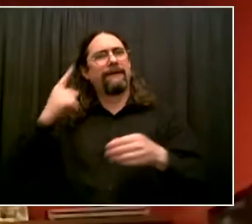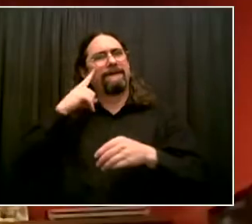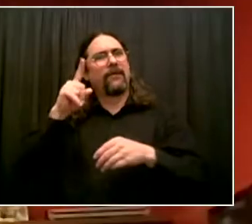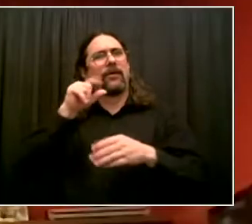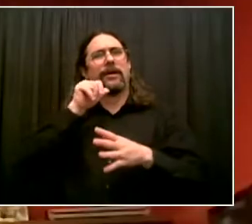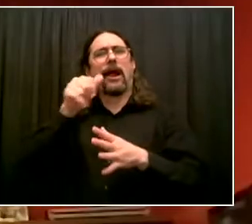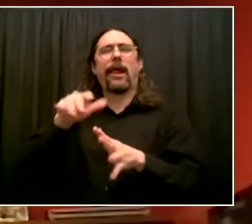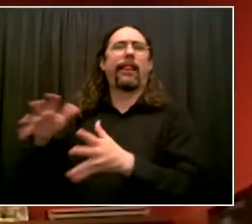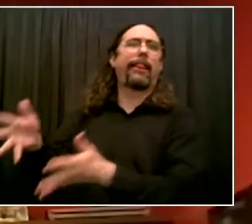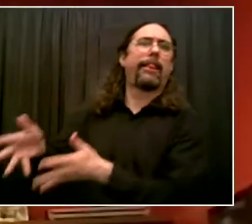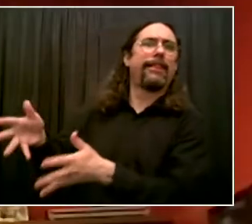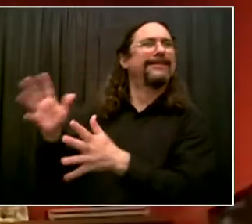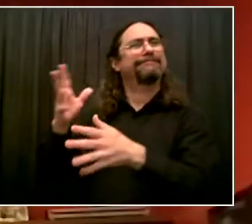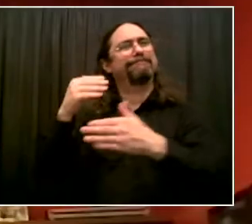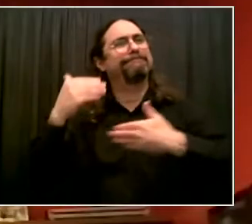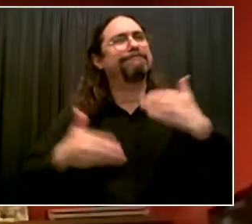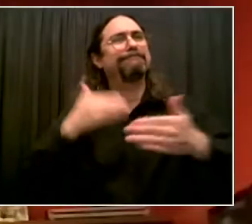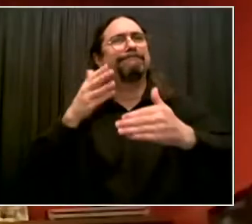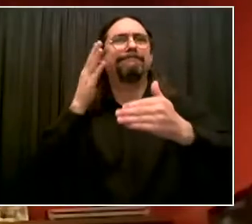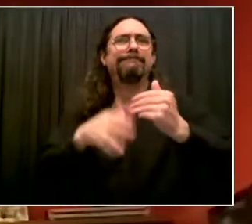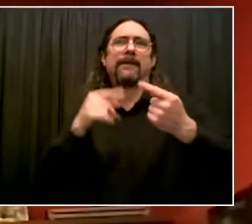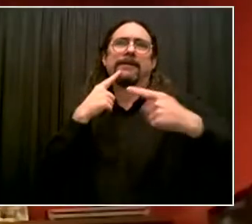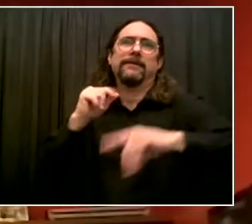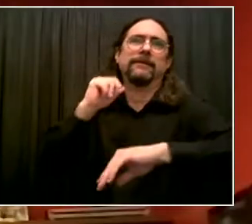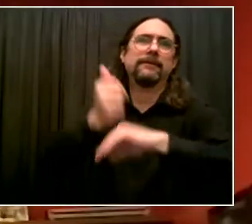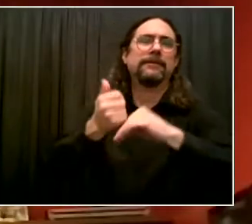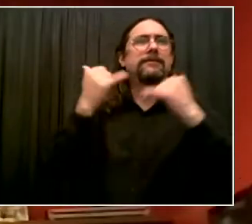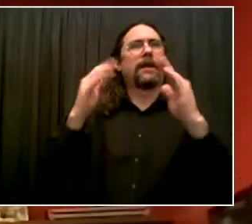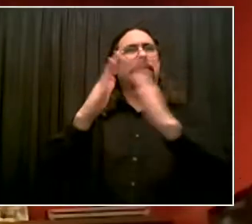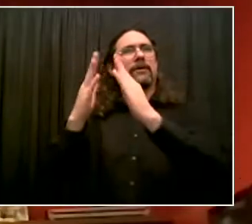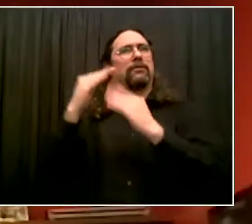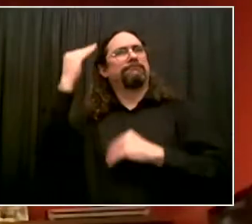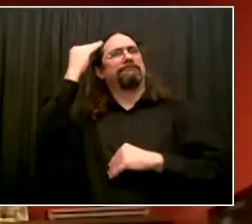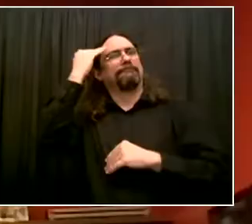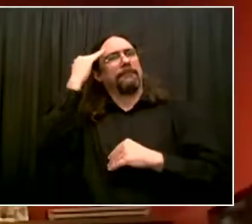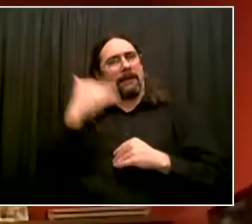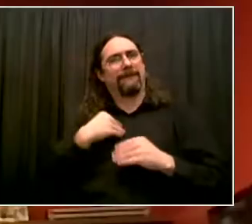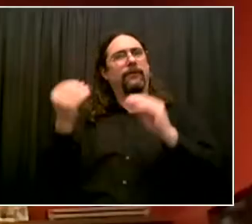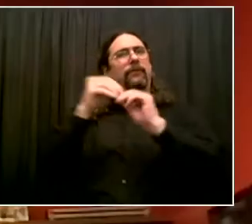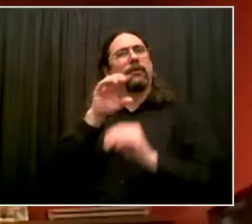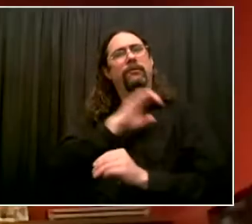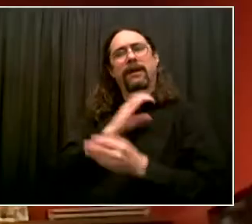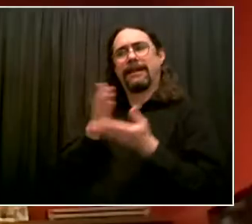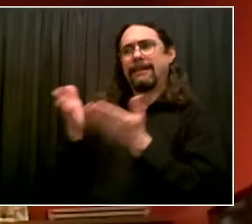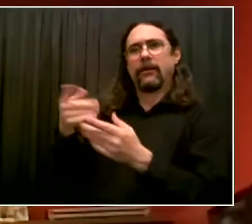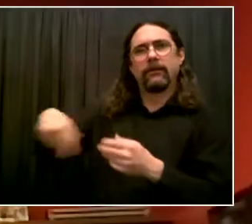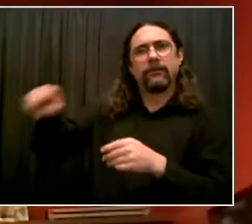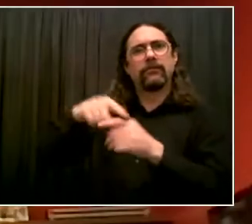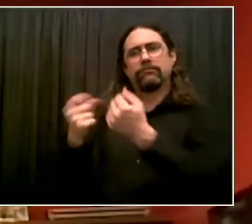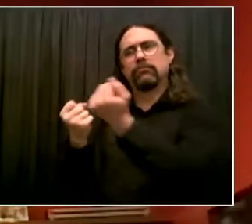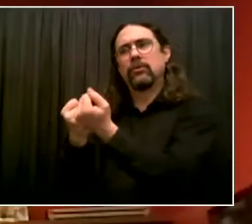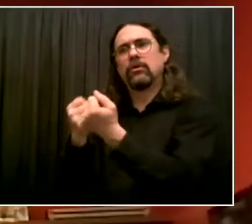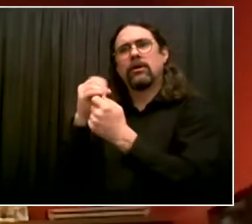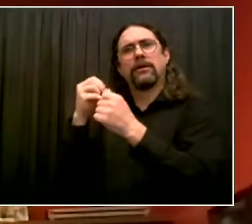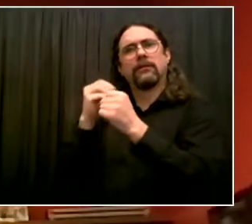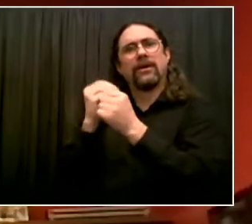ISSUE HAS BEEN ADDRESSED AND ADDRESSED IN A WAY IT WILL BE ENTIRELY INCLUSIVE OF THE COMMUNITY AND IN A WAY WE COULD